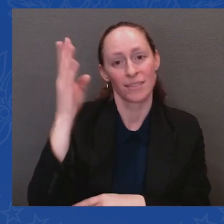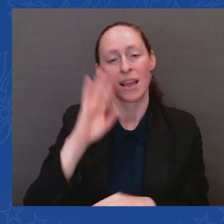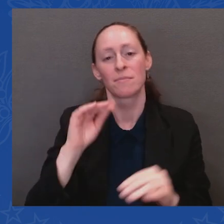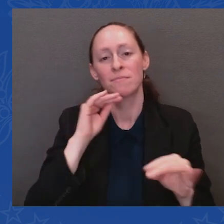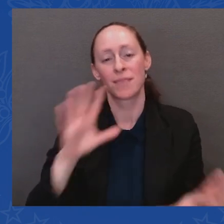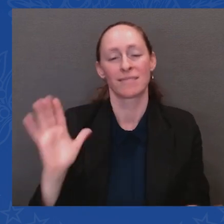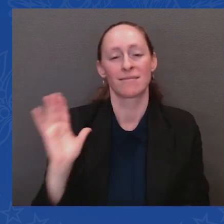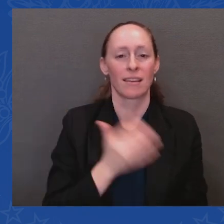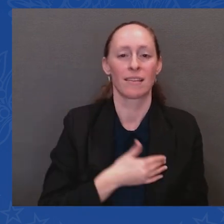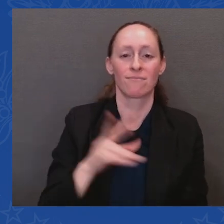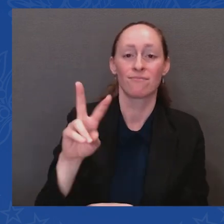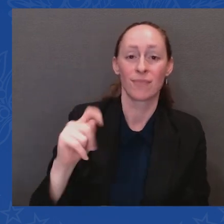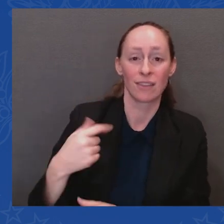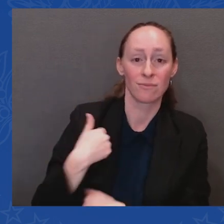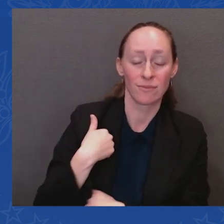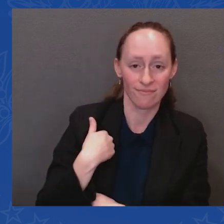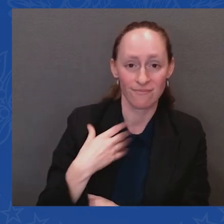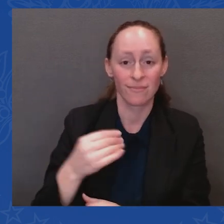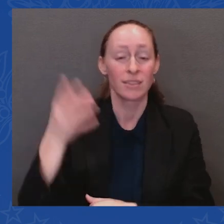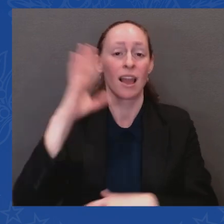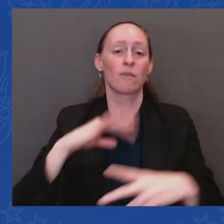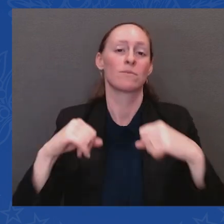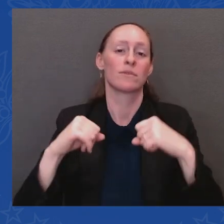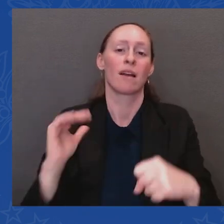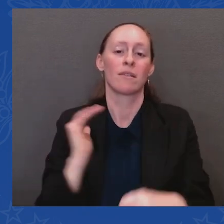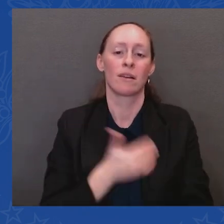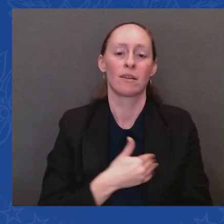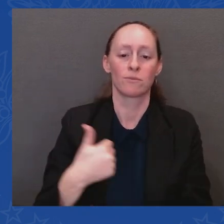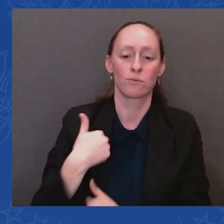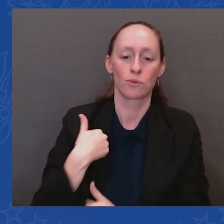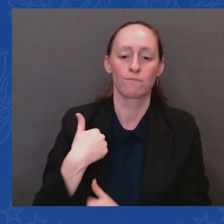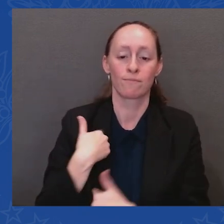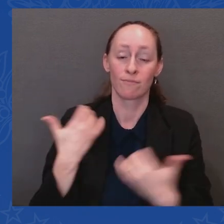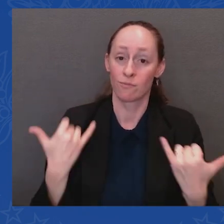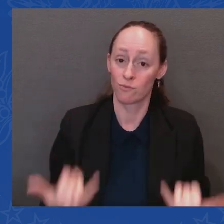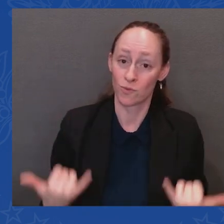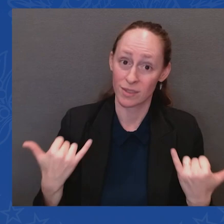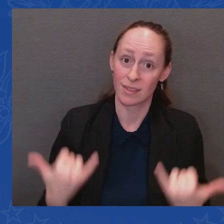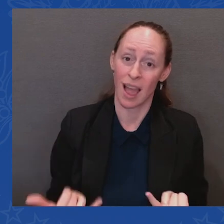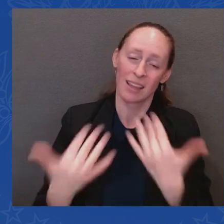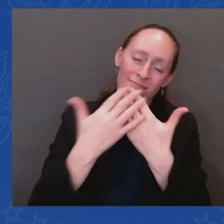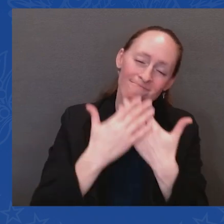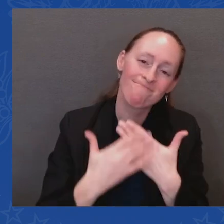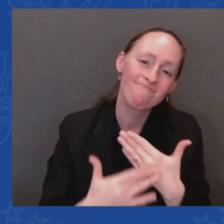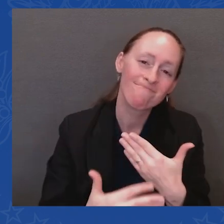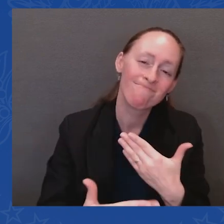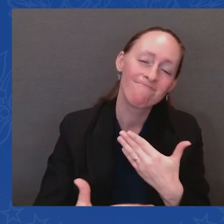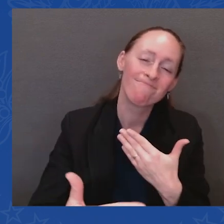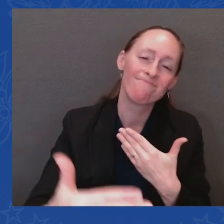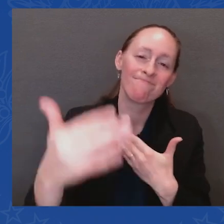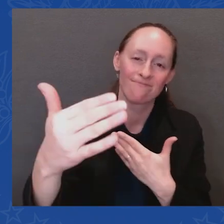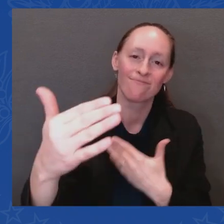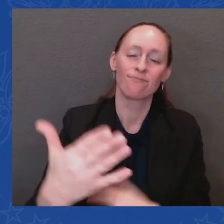And may God protect our -- our troops today and always. Thank you. And thank you for your service.